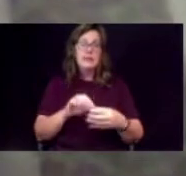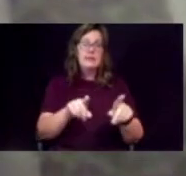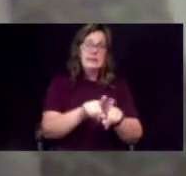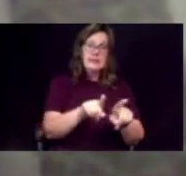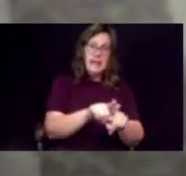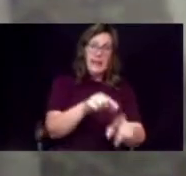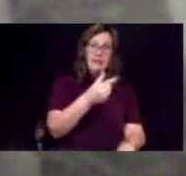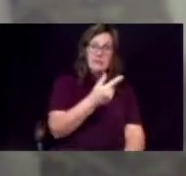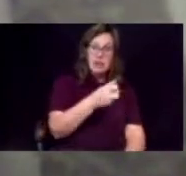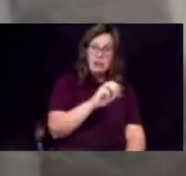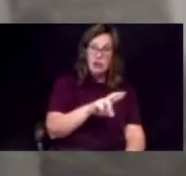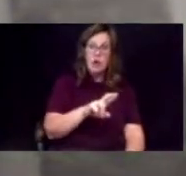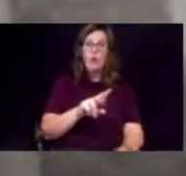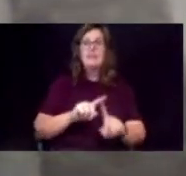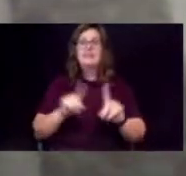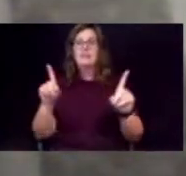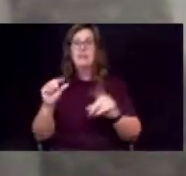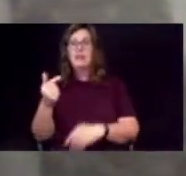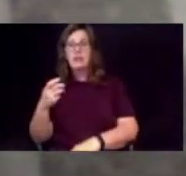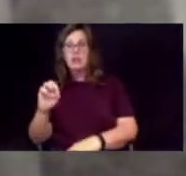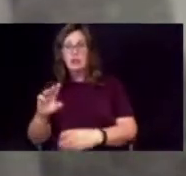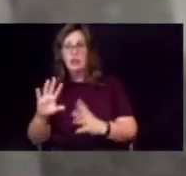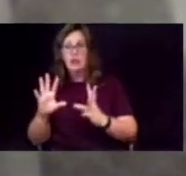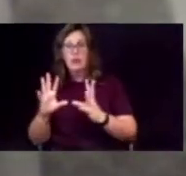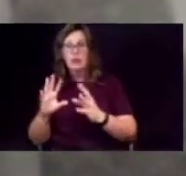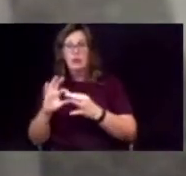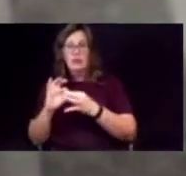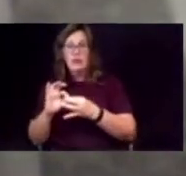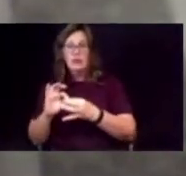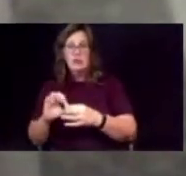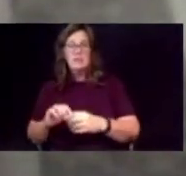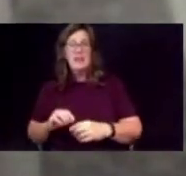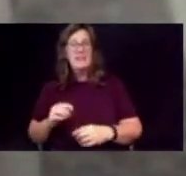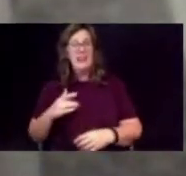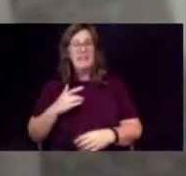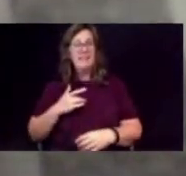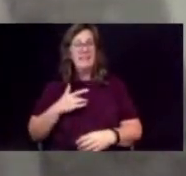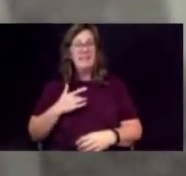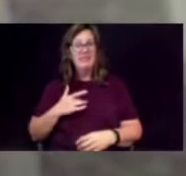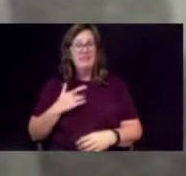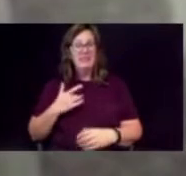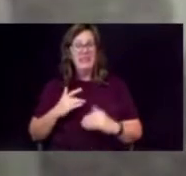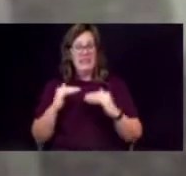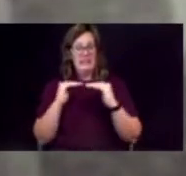the level of community that you feel is vastly different and i saw that when i had a partner that